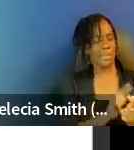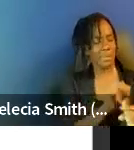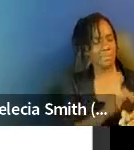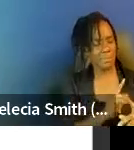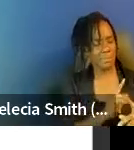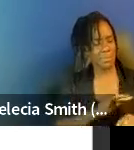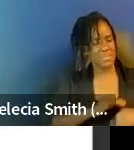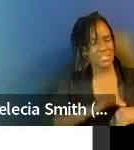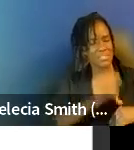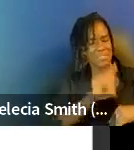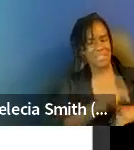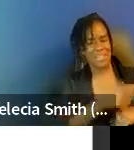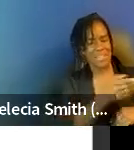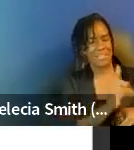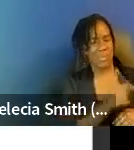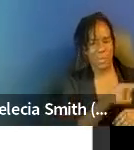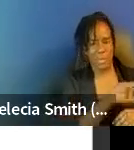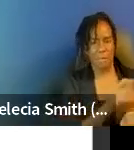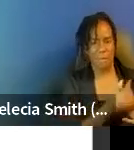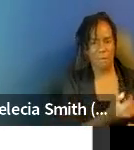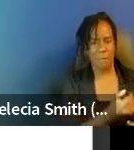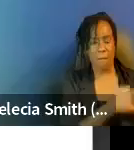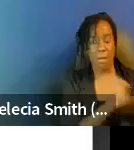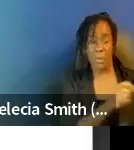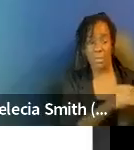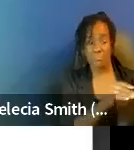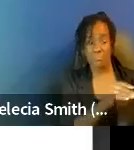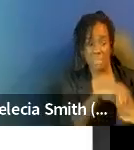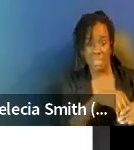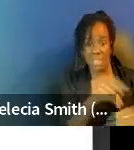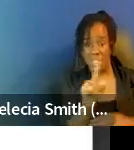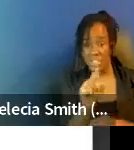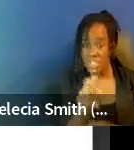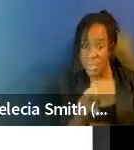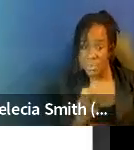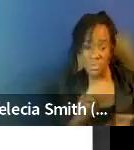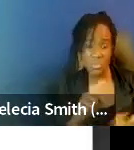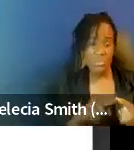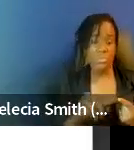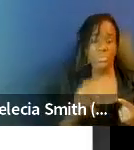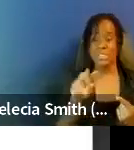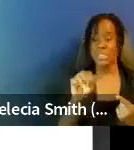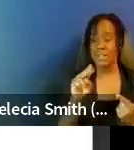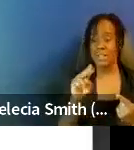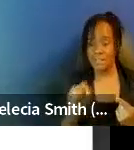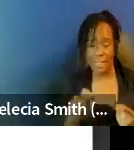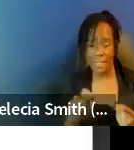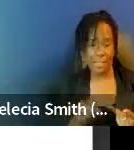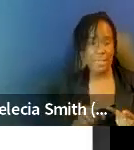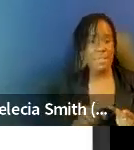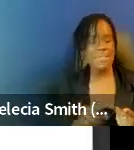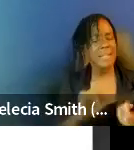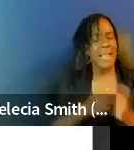strategies to meet the need of unhoused patients. This gets into what my colleagues are talking about earlier this